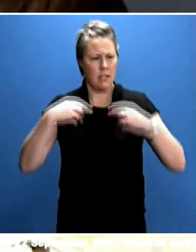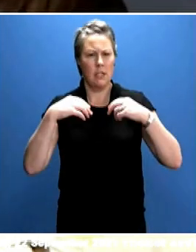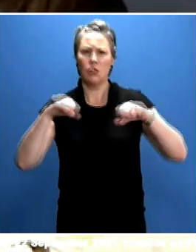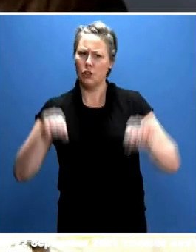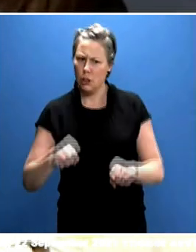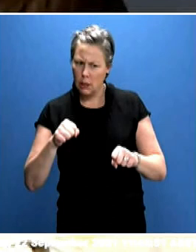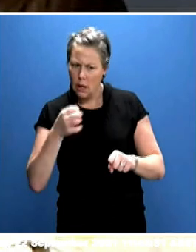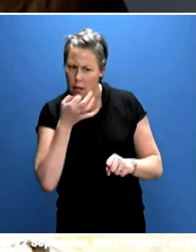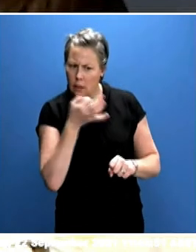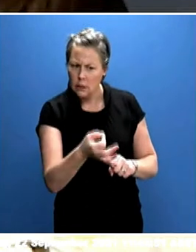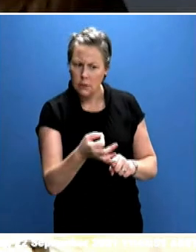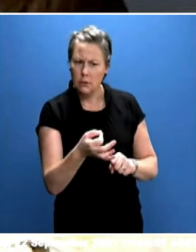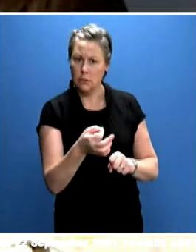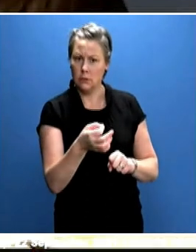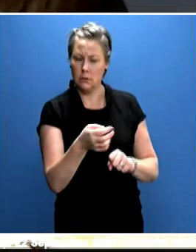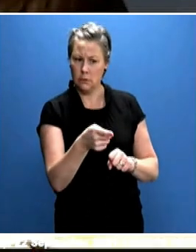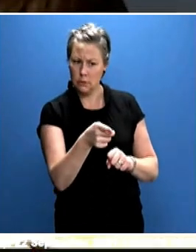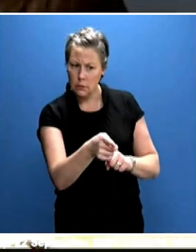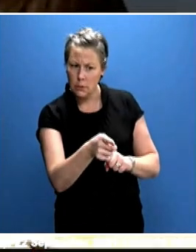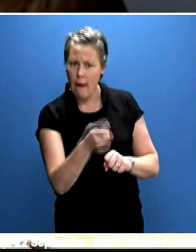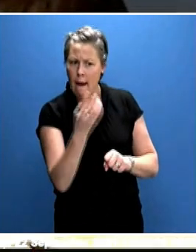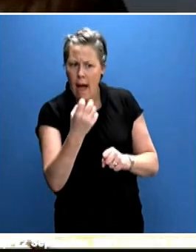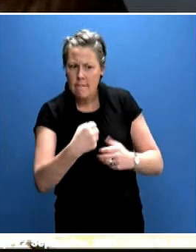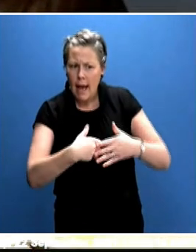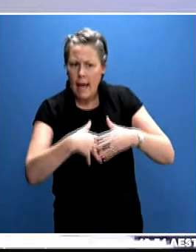Do you have any information available, or is there information